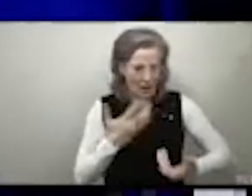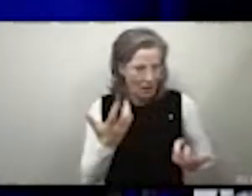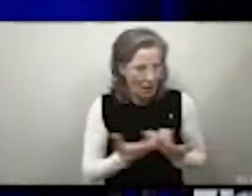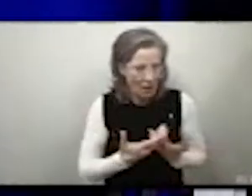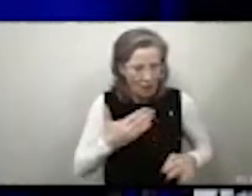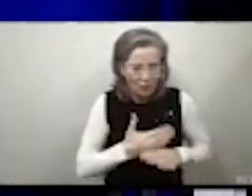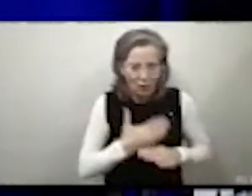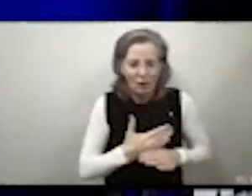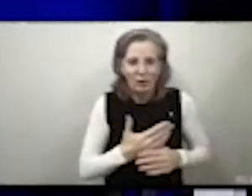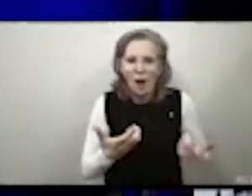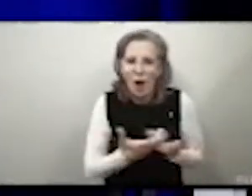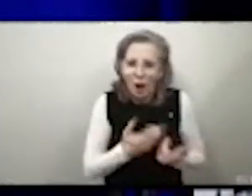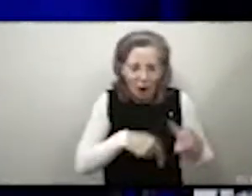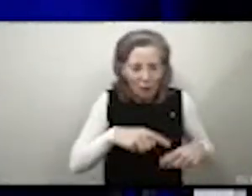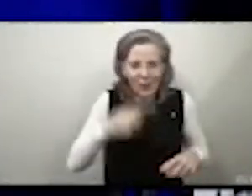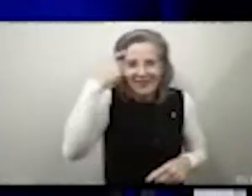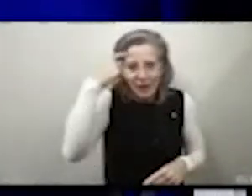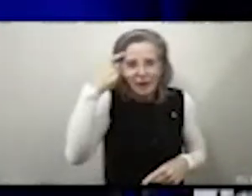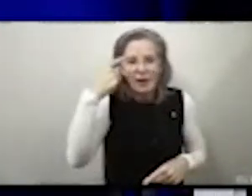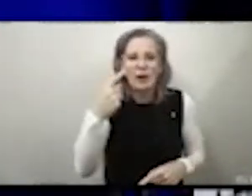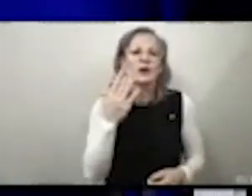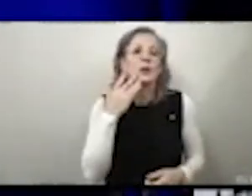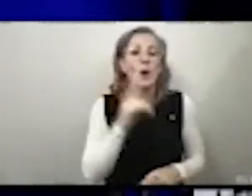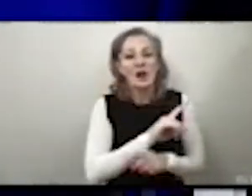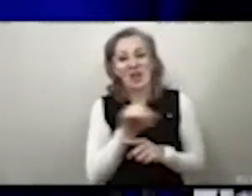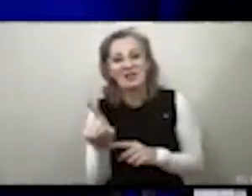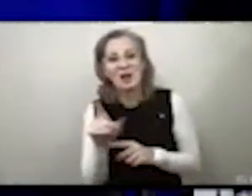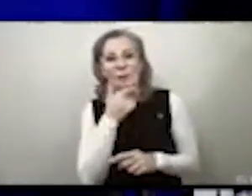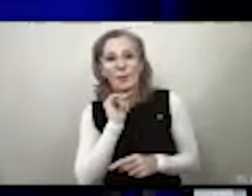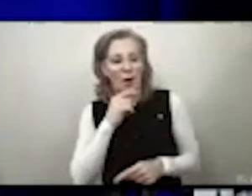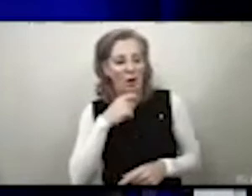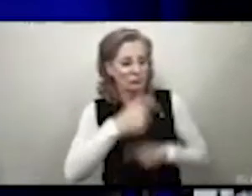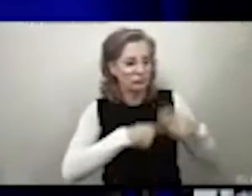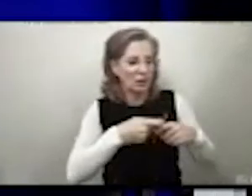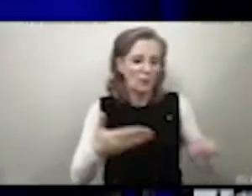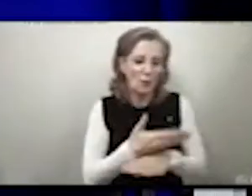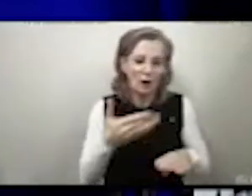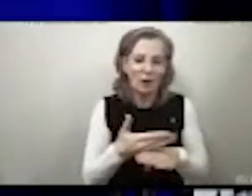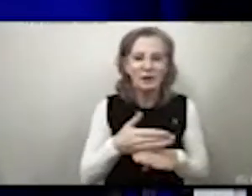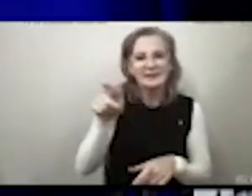become, uh, civil servants or government ministers or politicians, they're already thinking in that sort of way. Well, it's interesting.